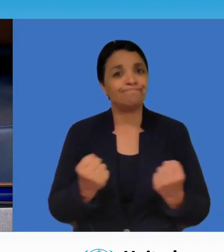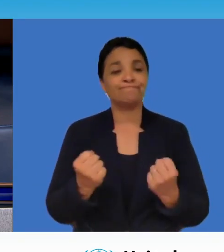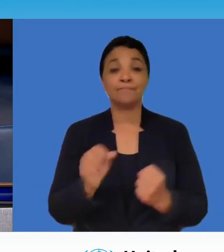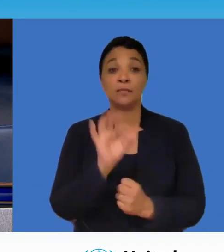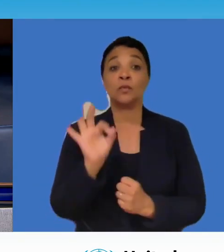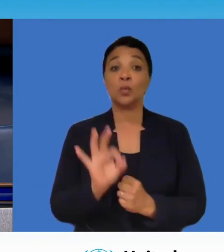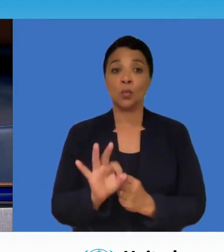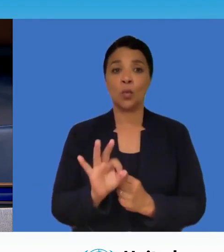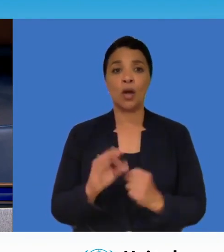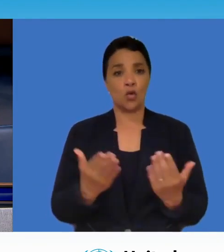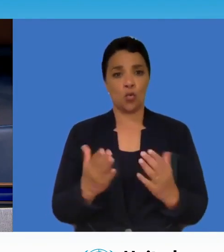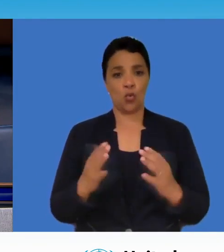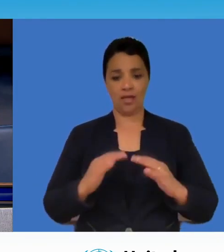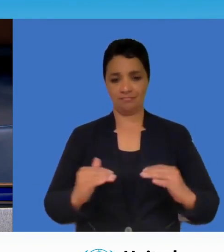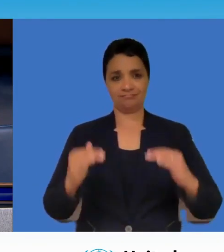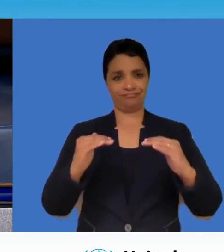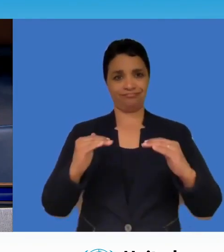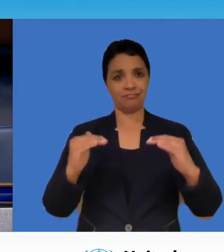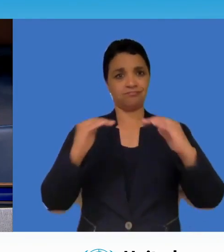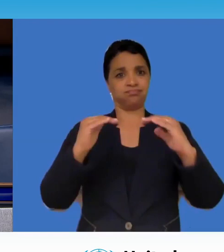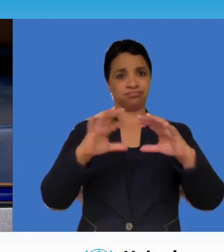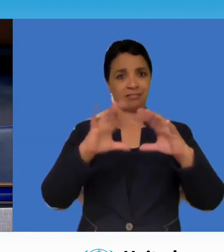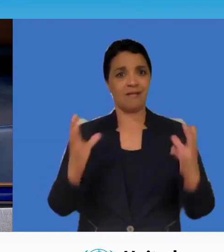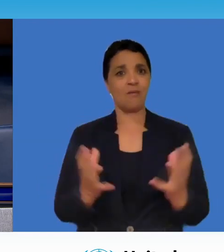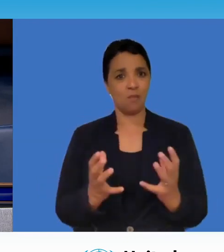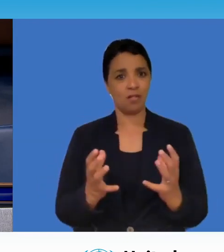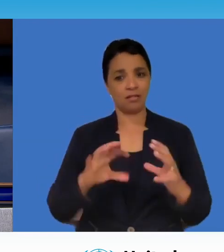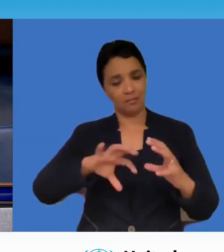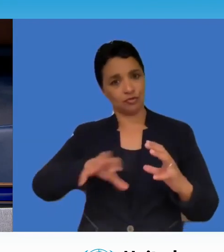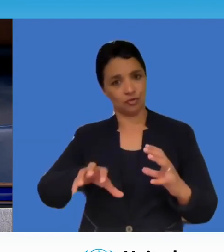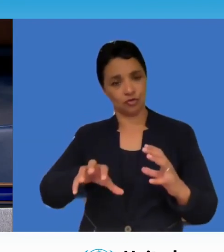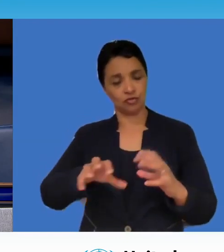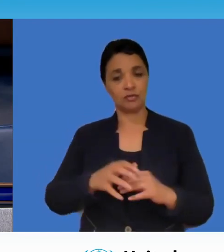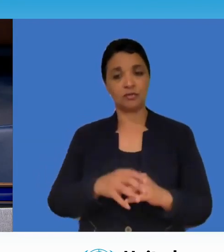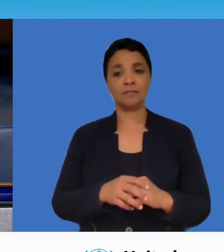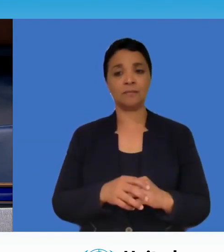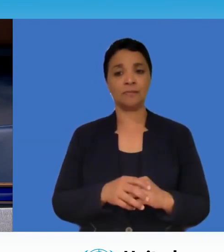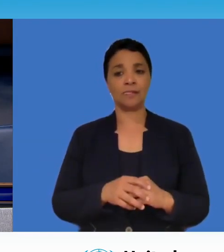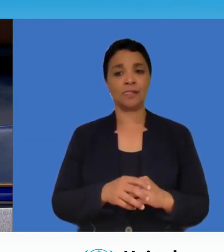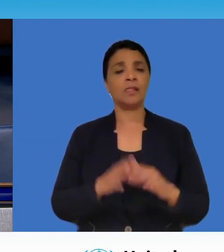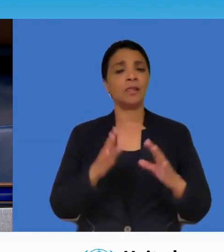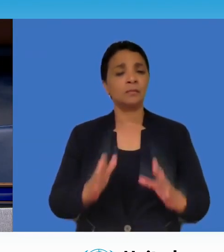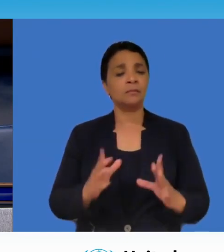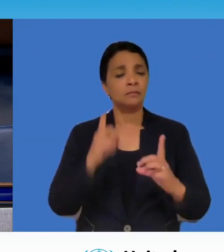International level including B taking into account consideration and in consideration the